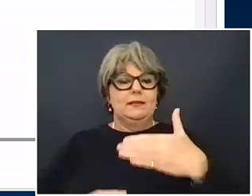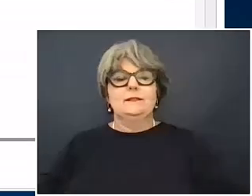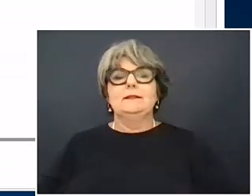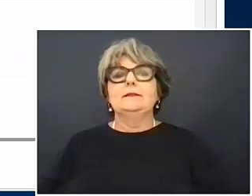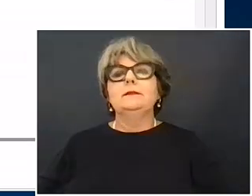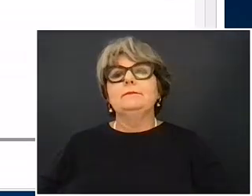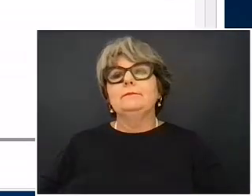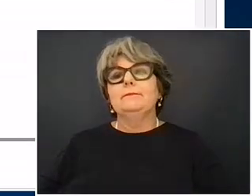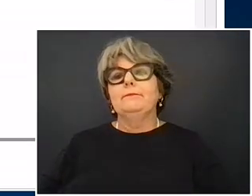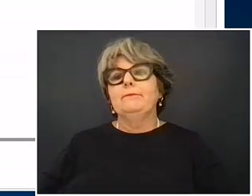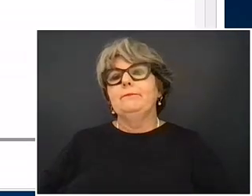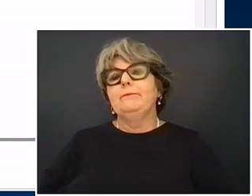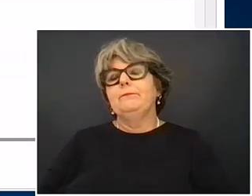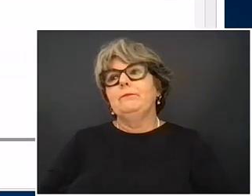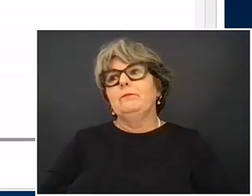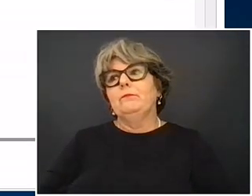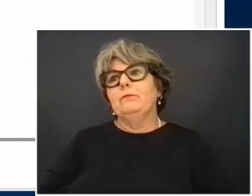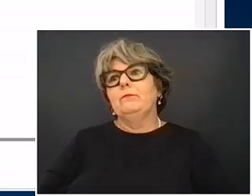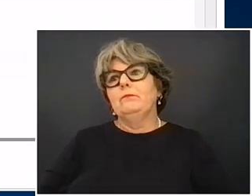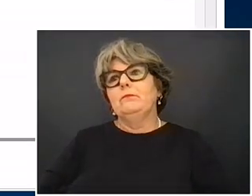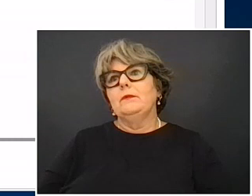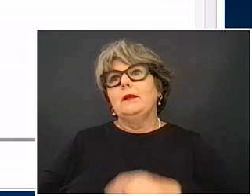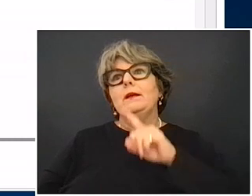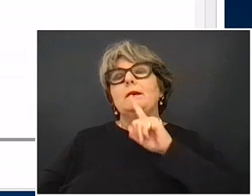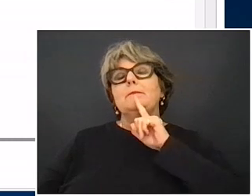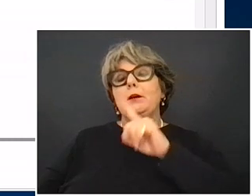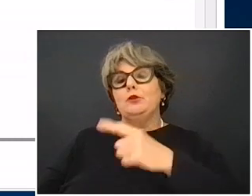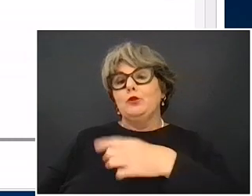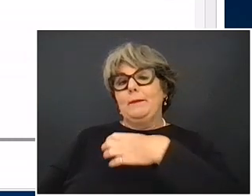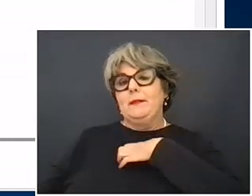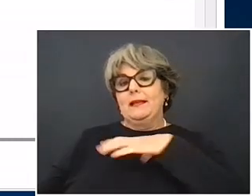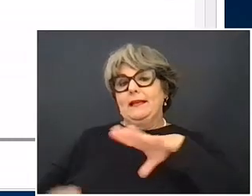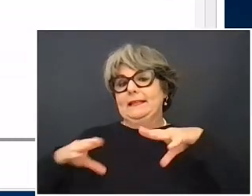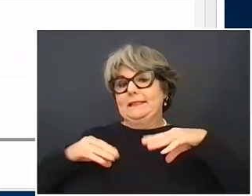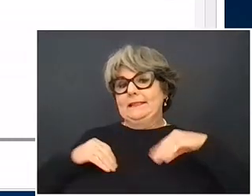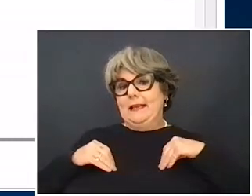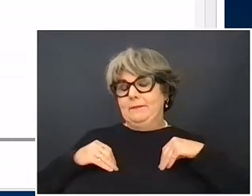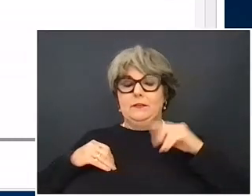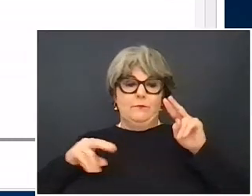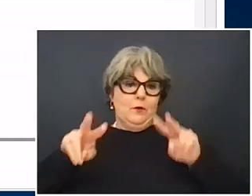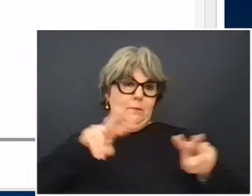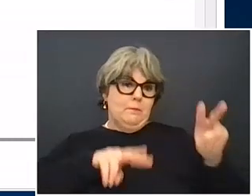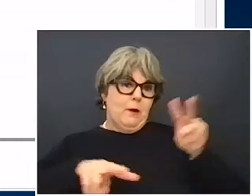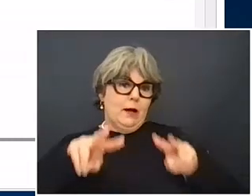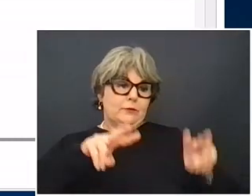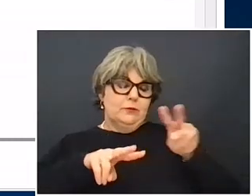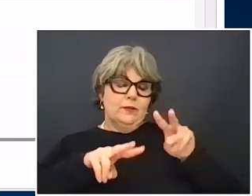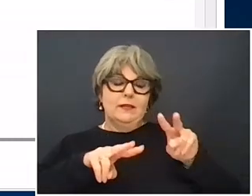would ensure complaints are accepted, at least for monitoring whether or not the complaint was first submitted to the